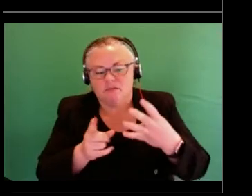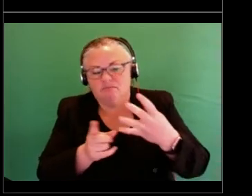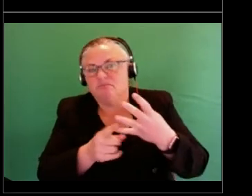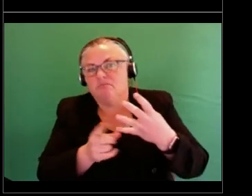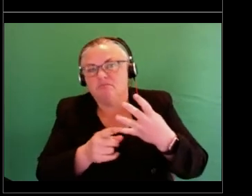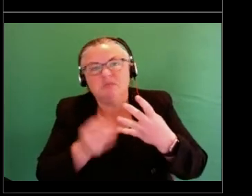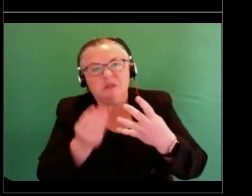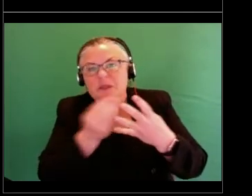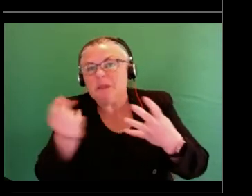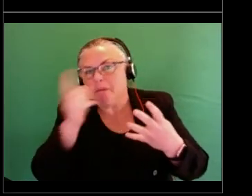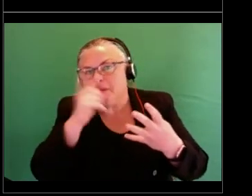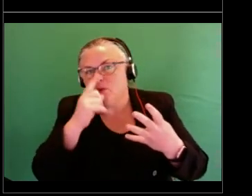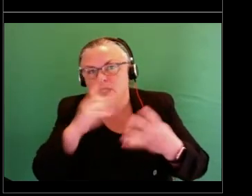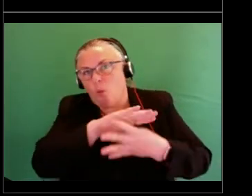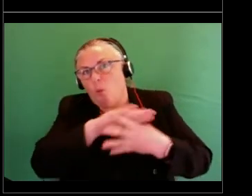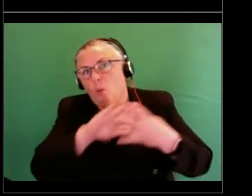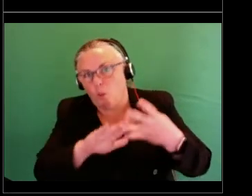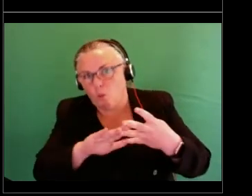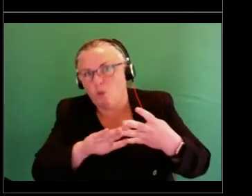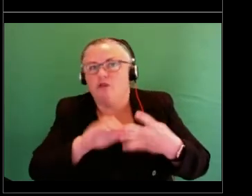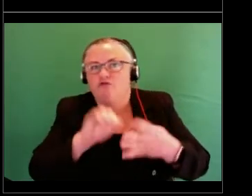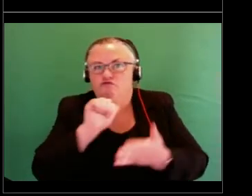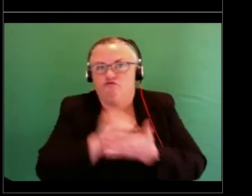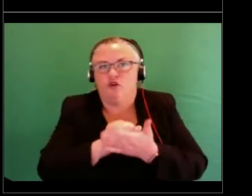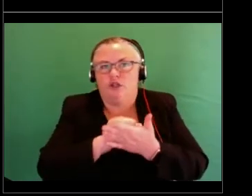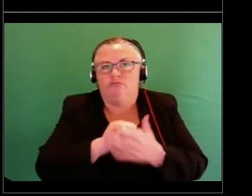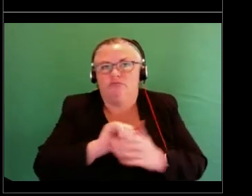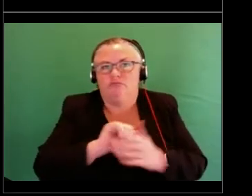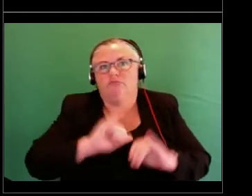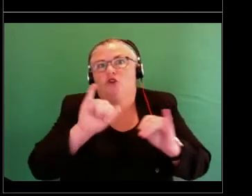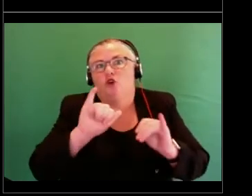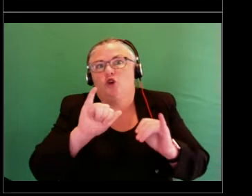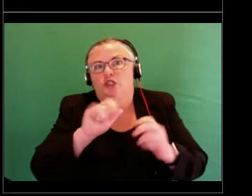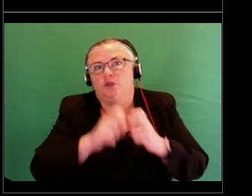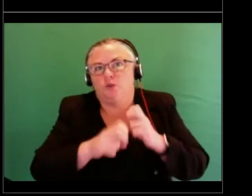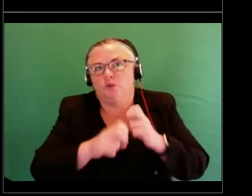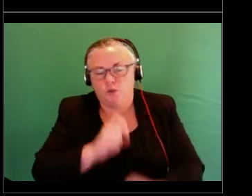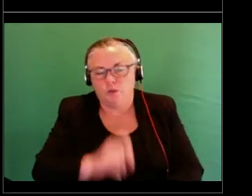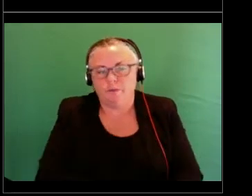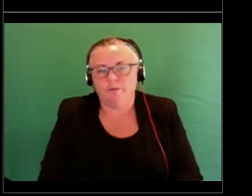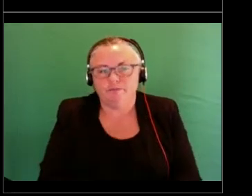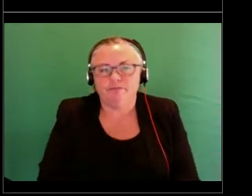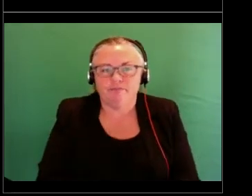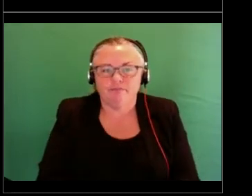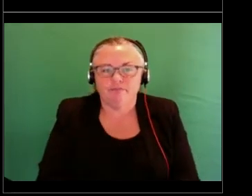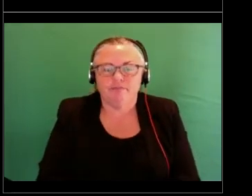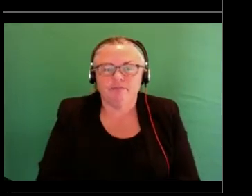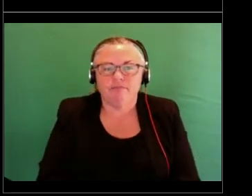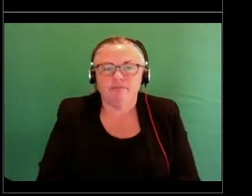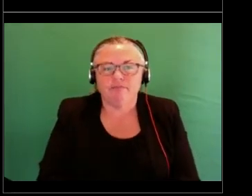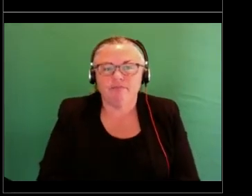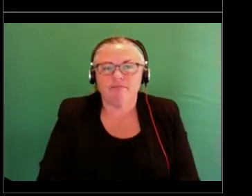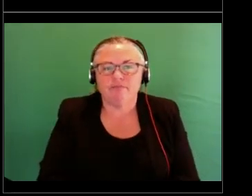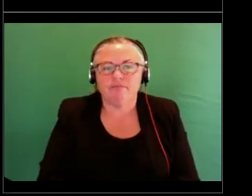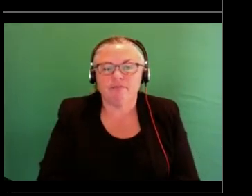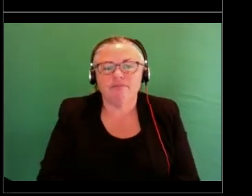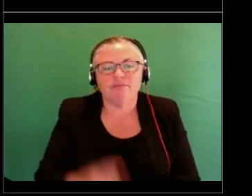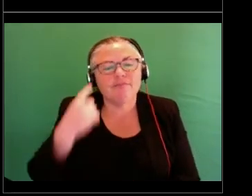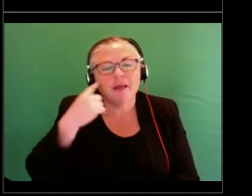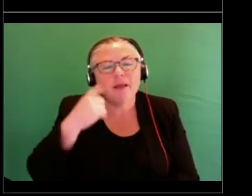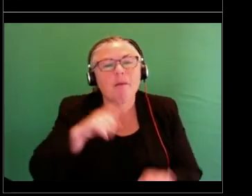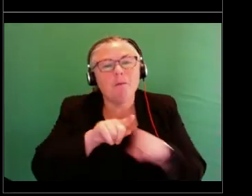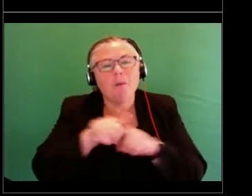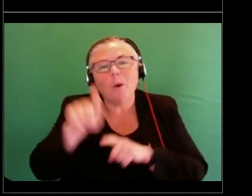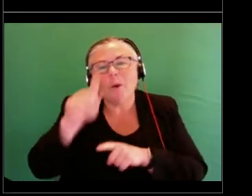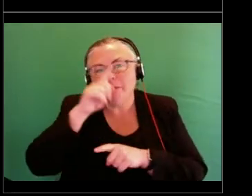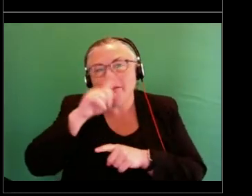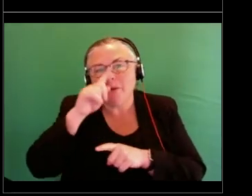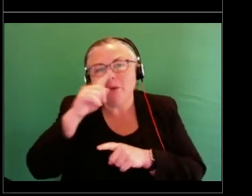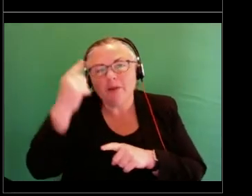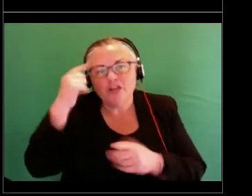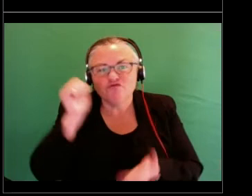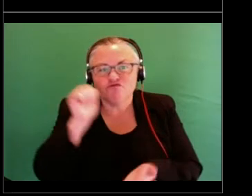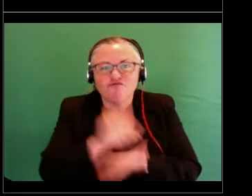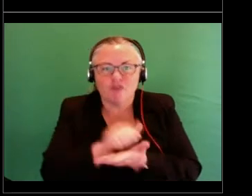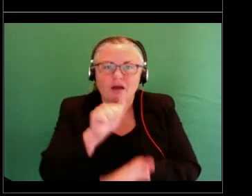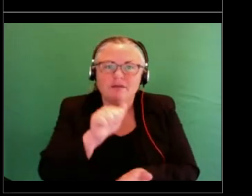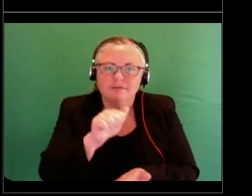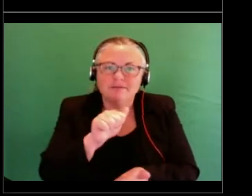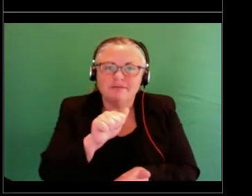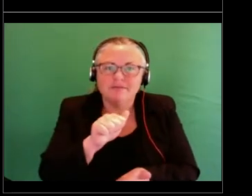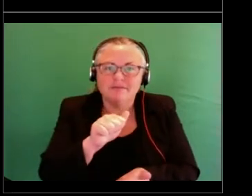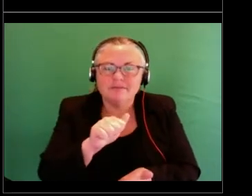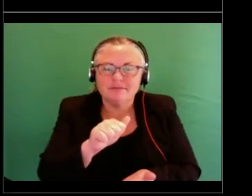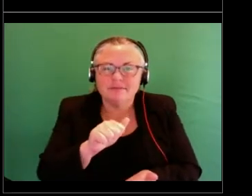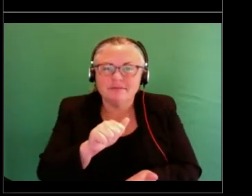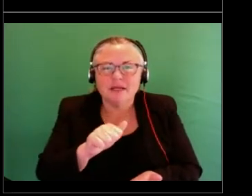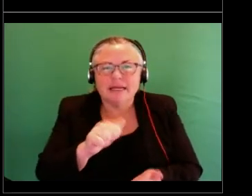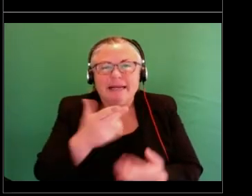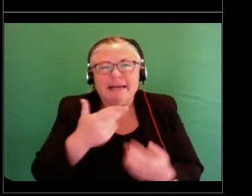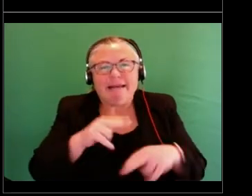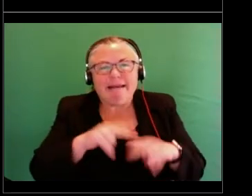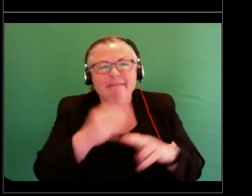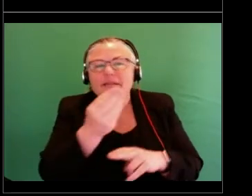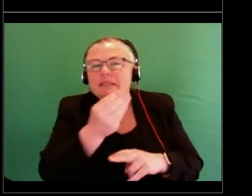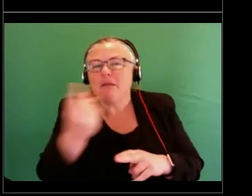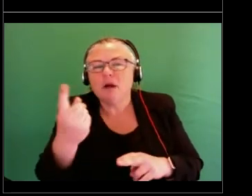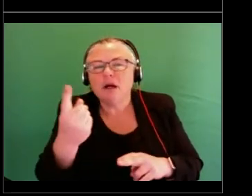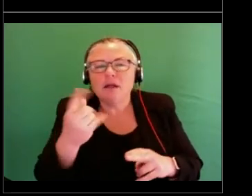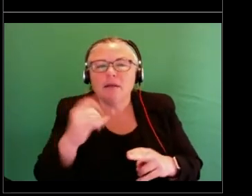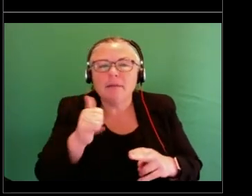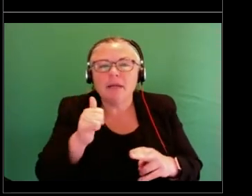Certainly there's not a one-size-fits-all answer for that particular question.